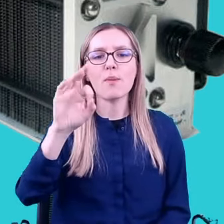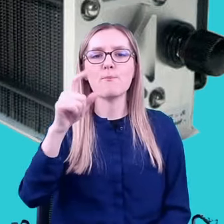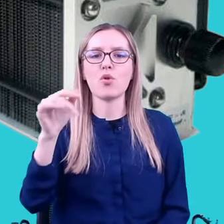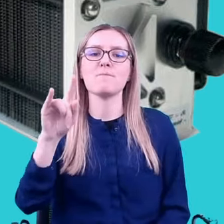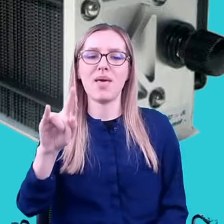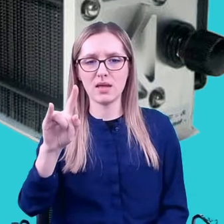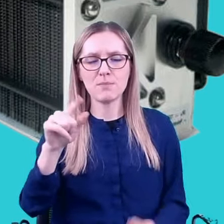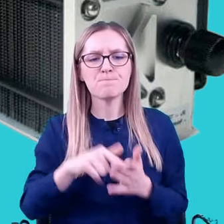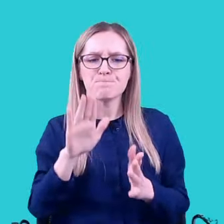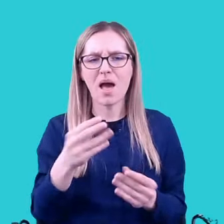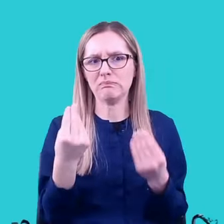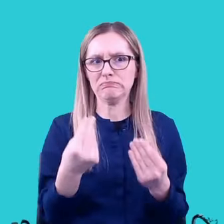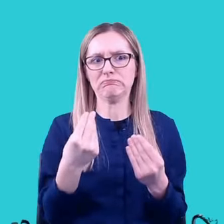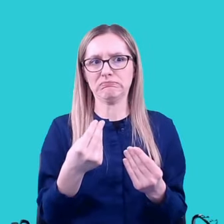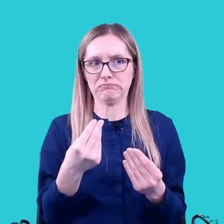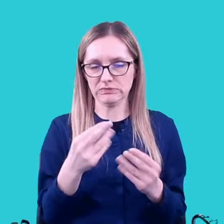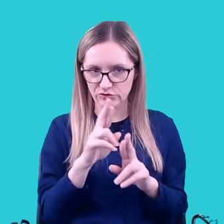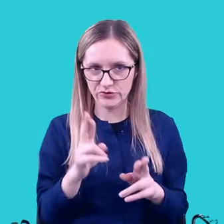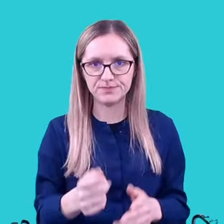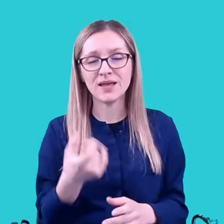I will tell you about in a moment.